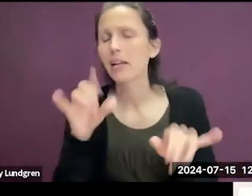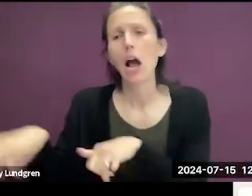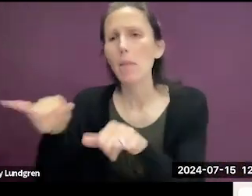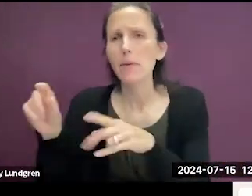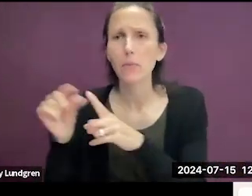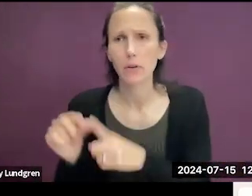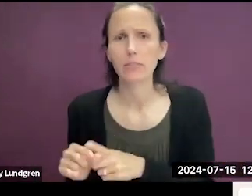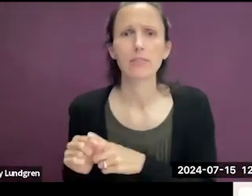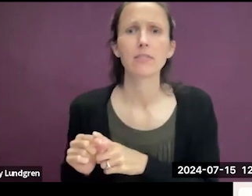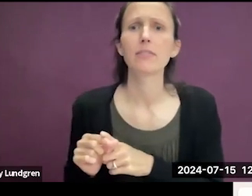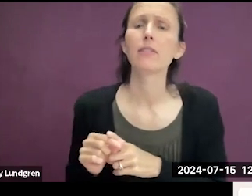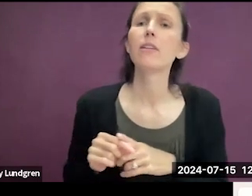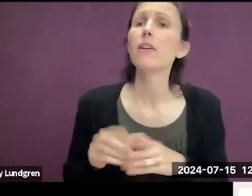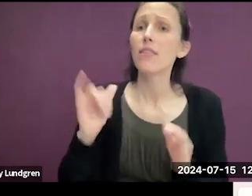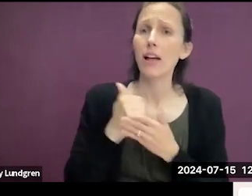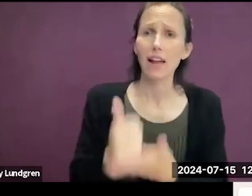to try to process the content that we're sharing.